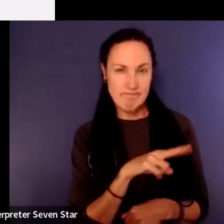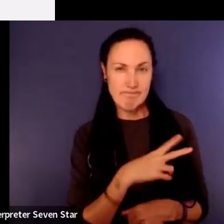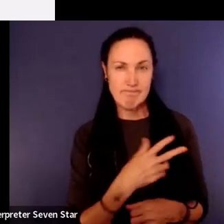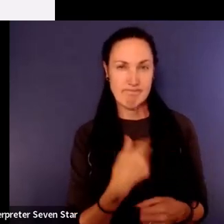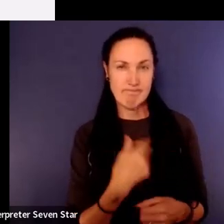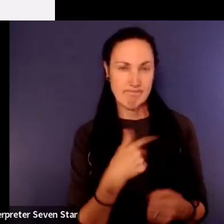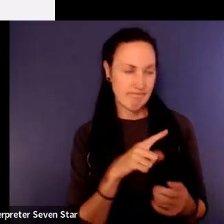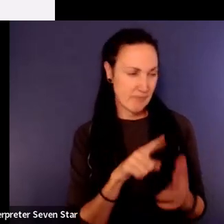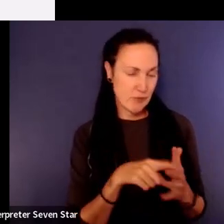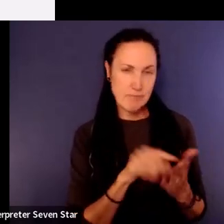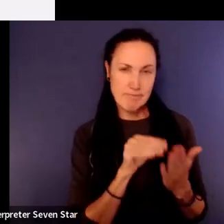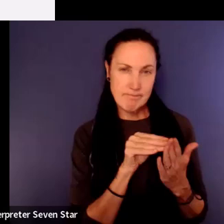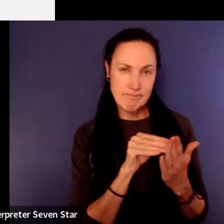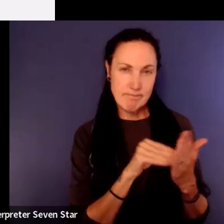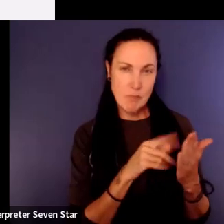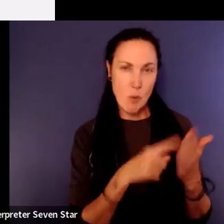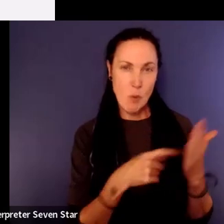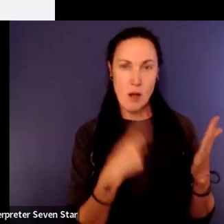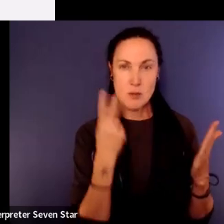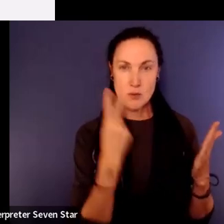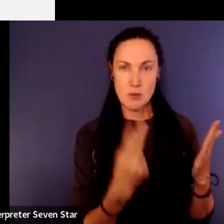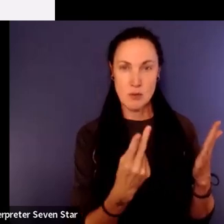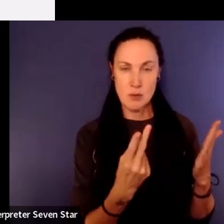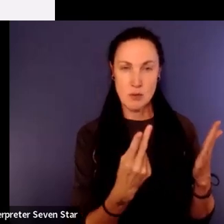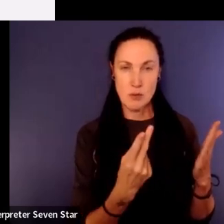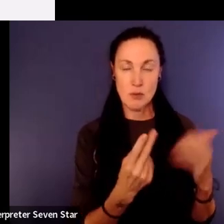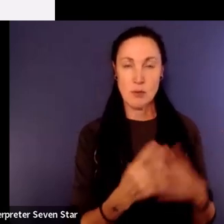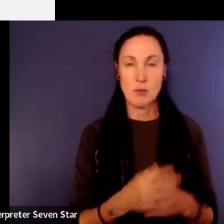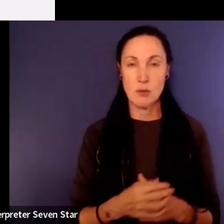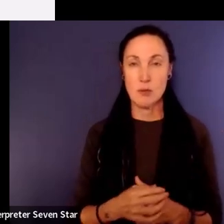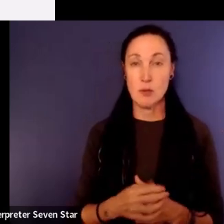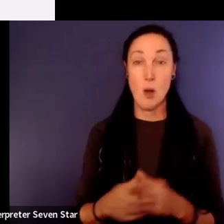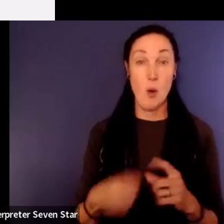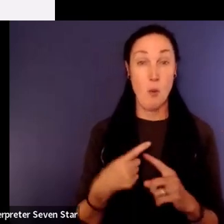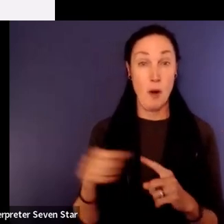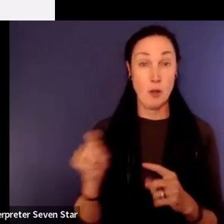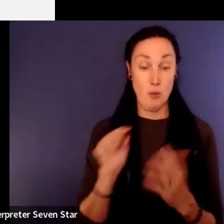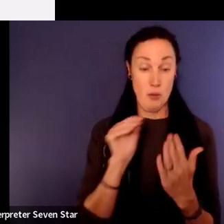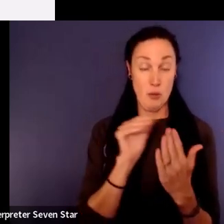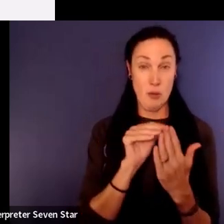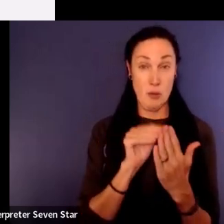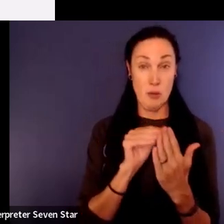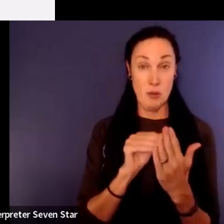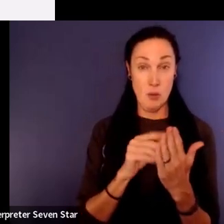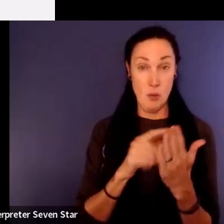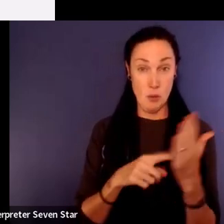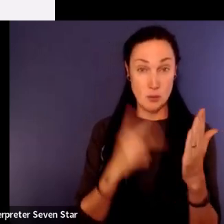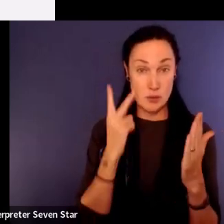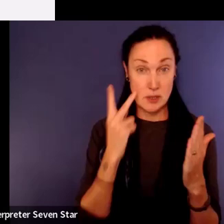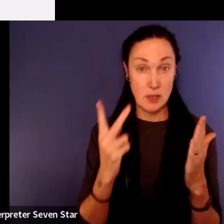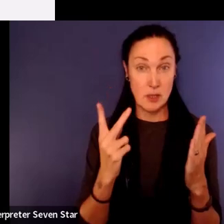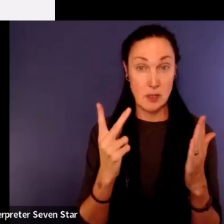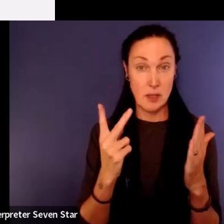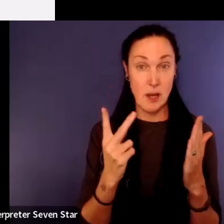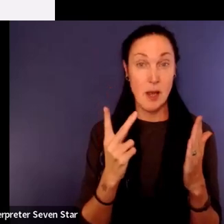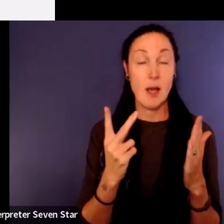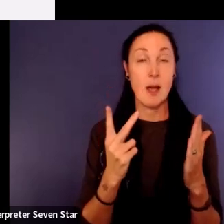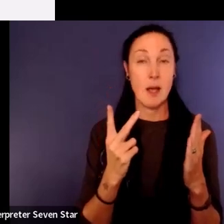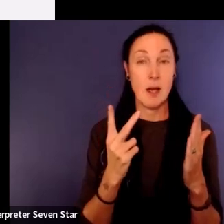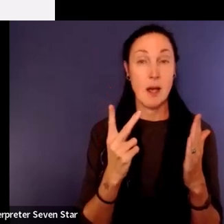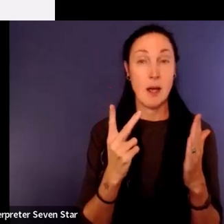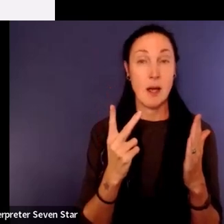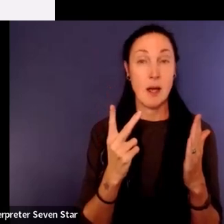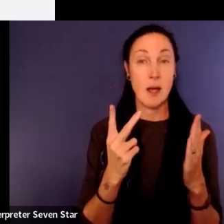down the observation. When you're writing down what you see the child doing, write exactly